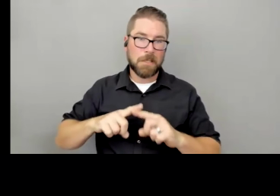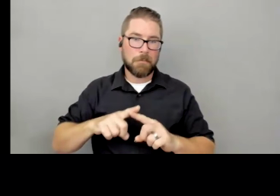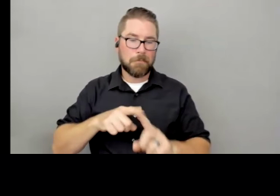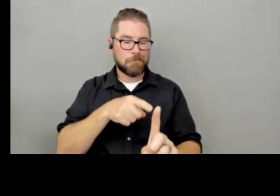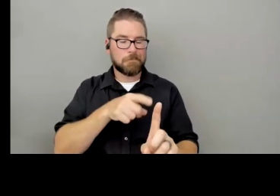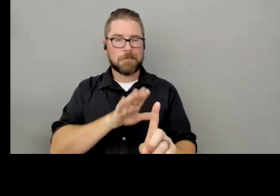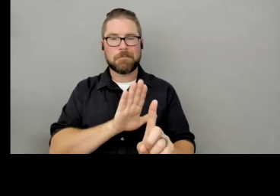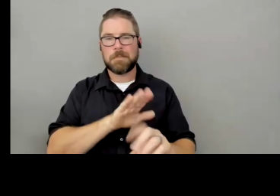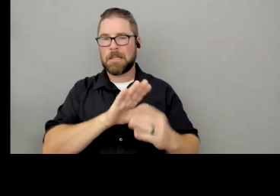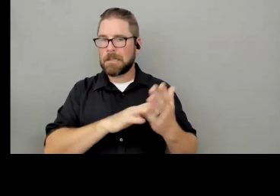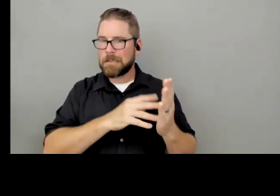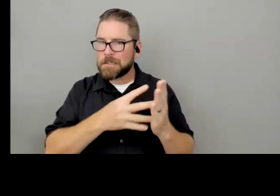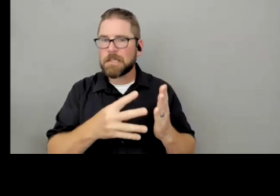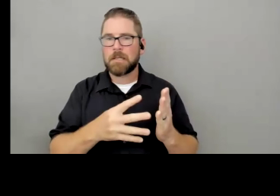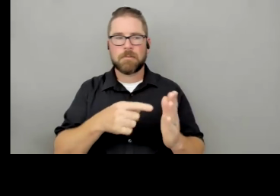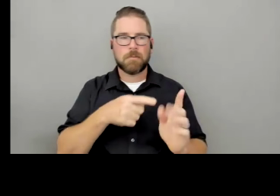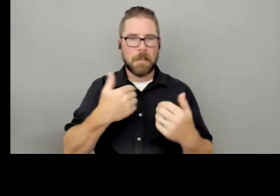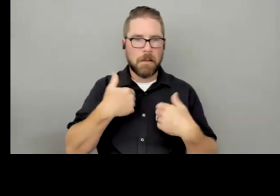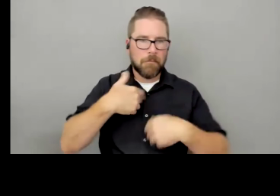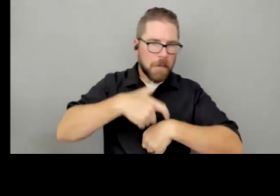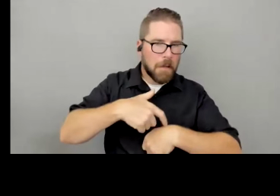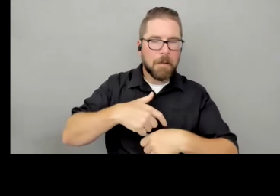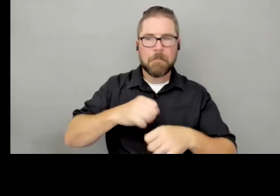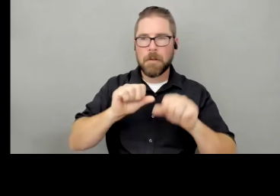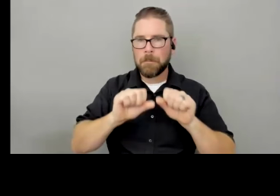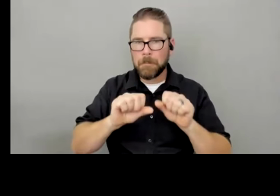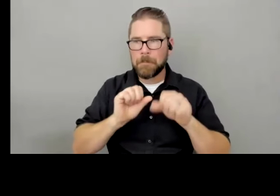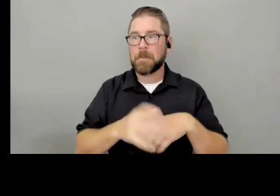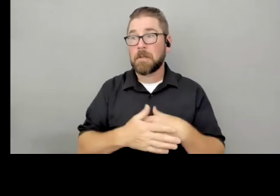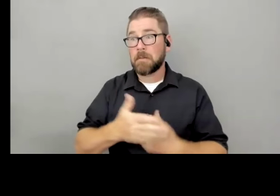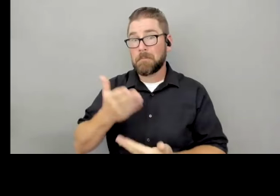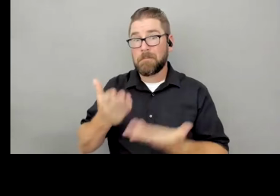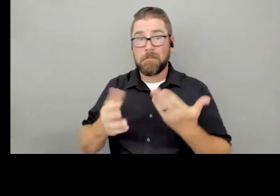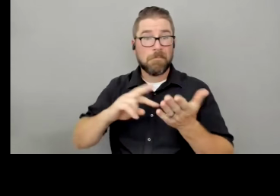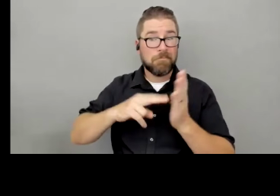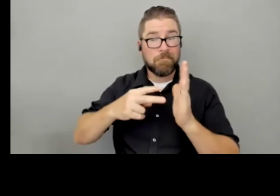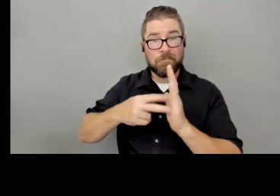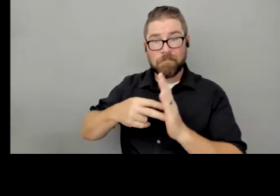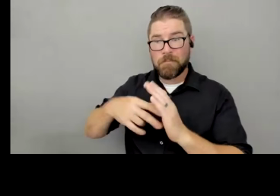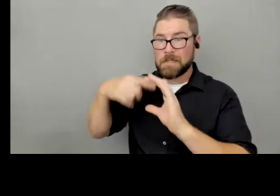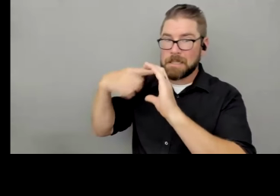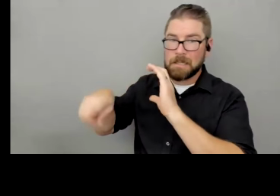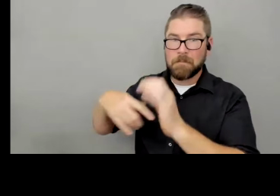And that can be emails, phone calls. And that's our main two approaches.